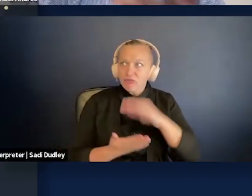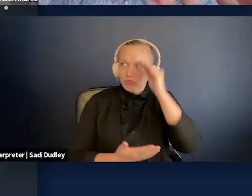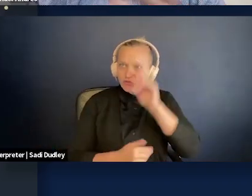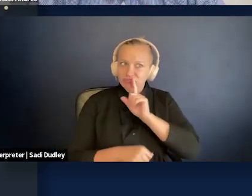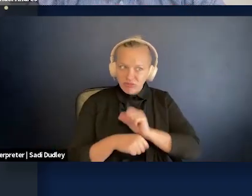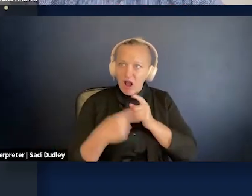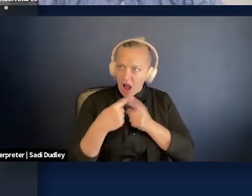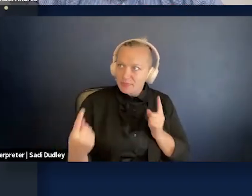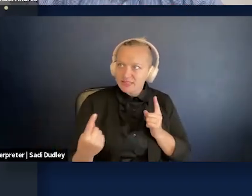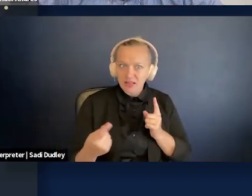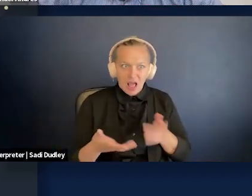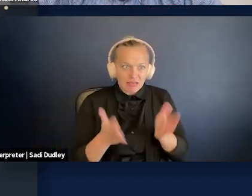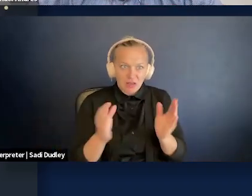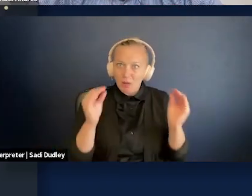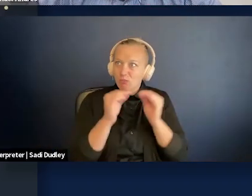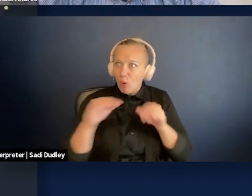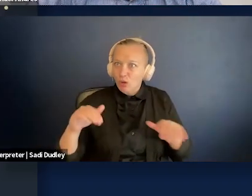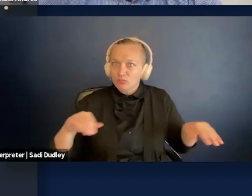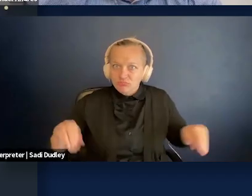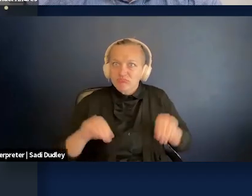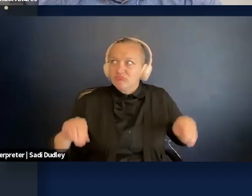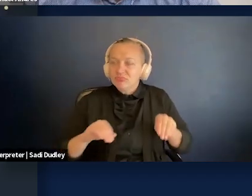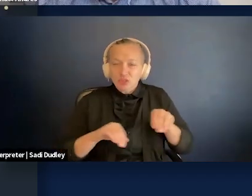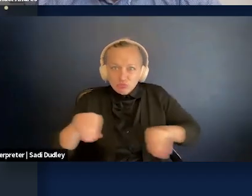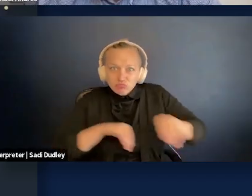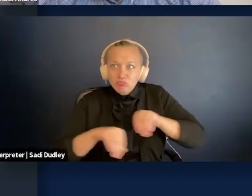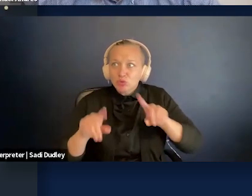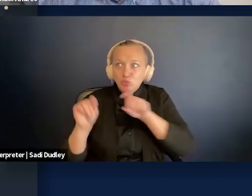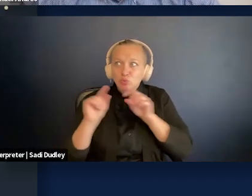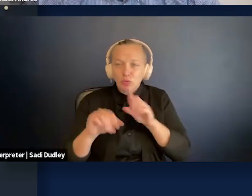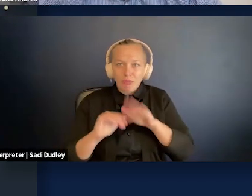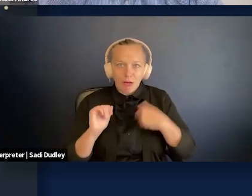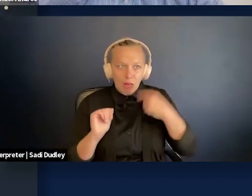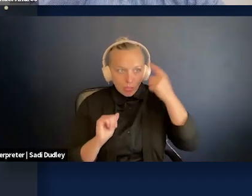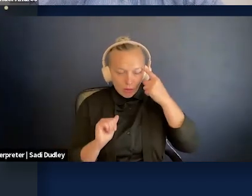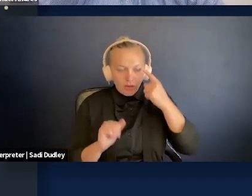so much more stuff as this person indicates.